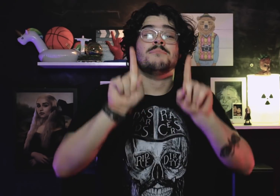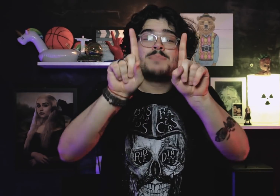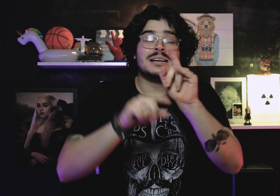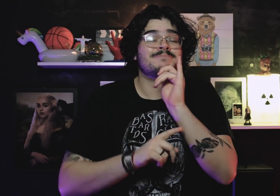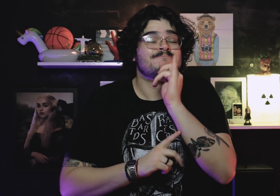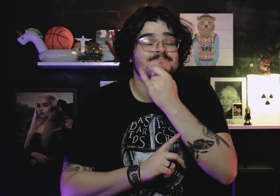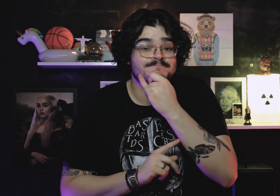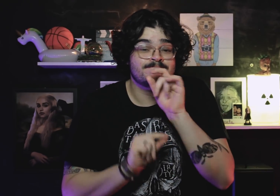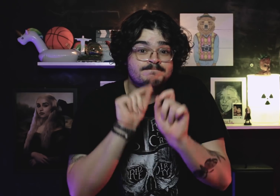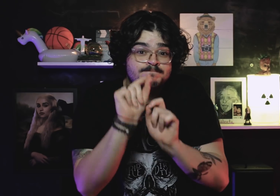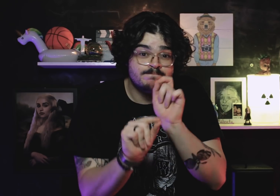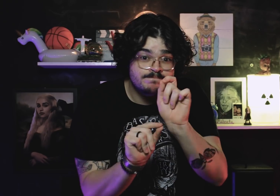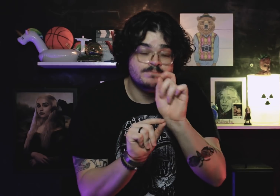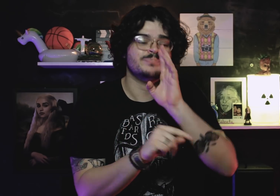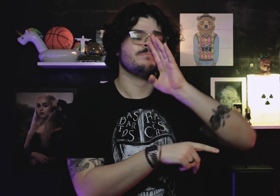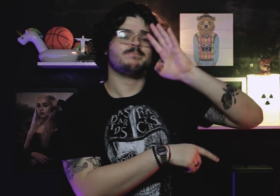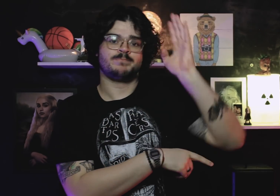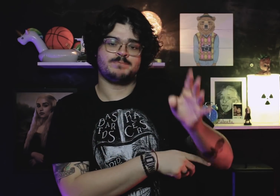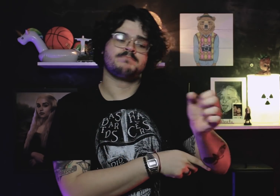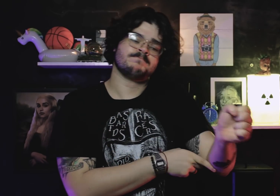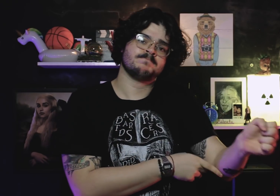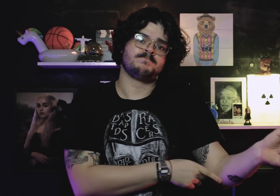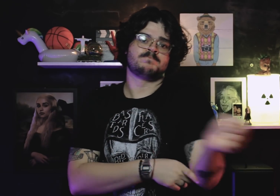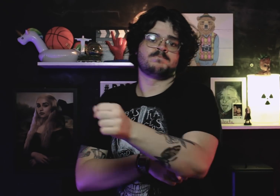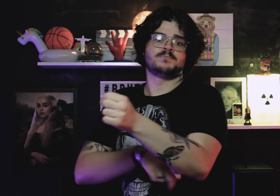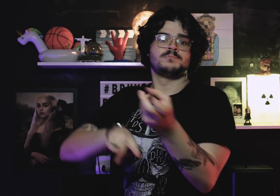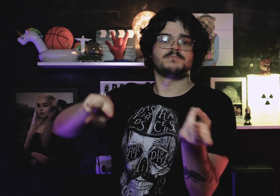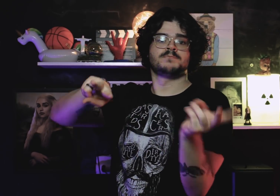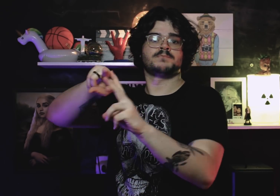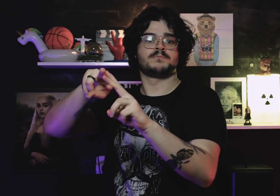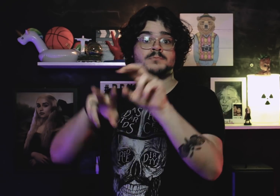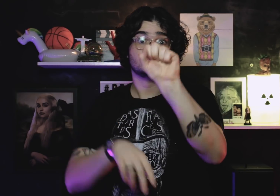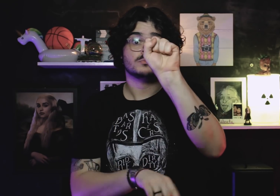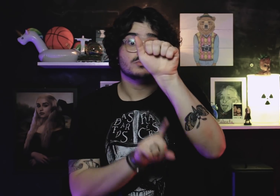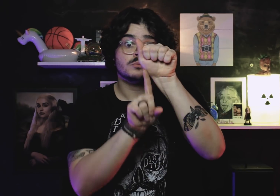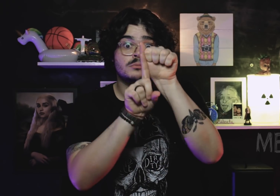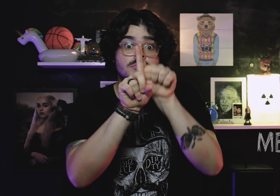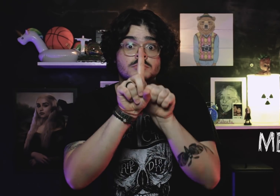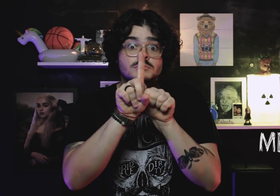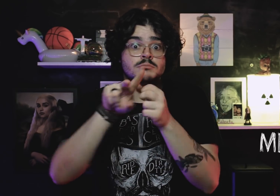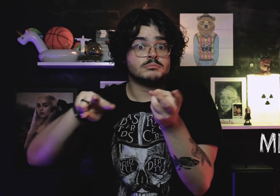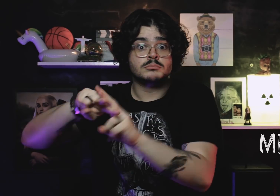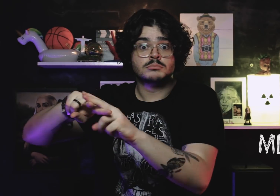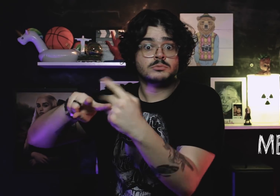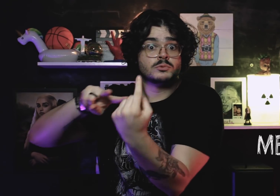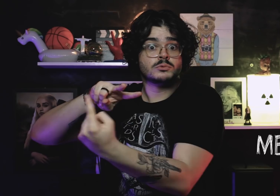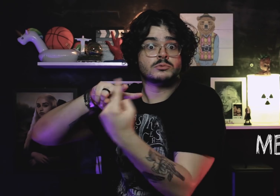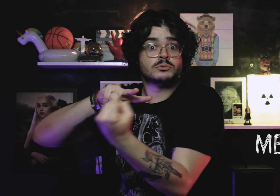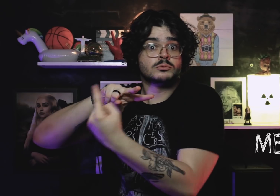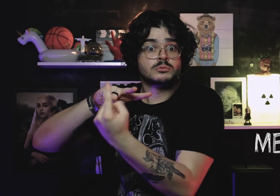Unfortunately, she spent eight months in prison alone